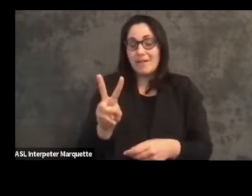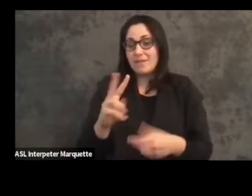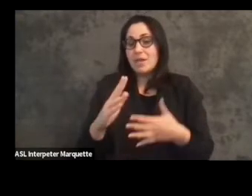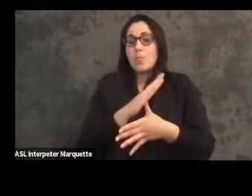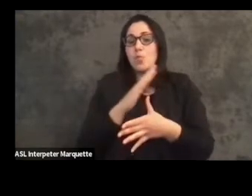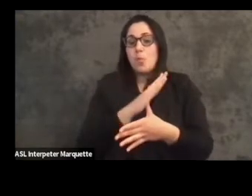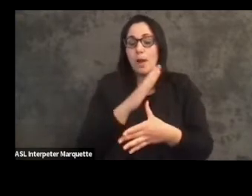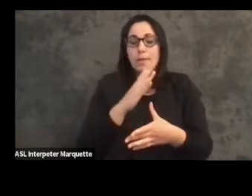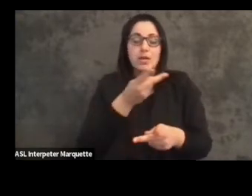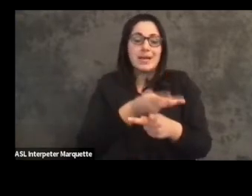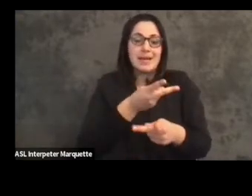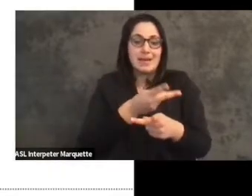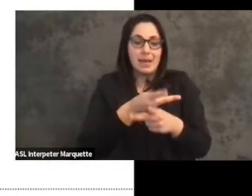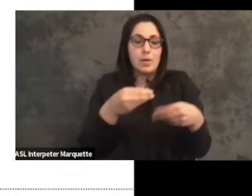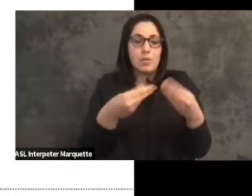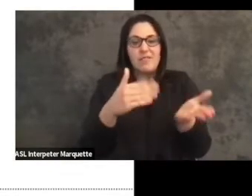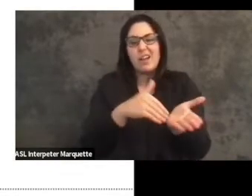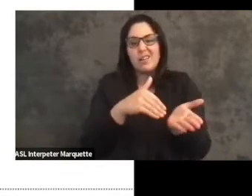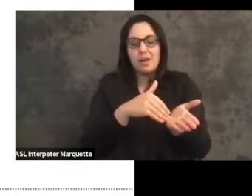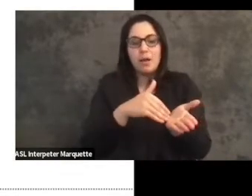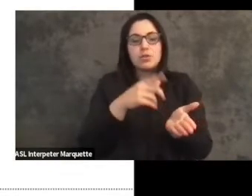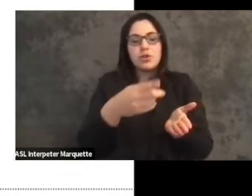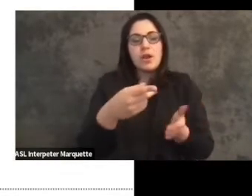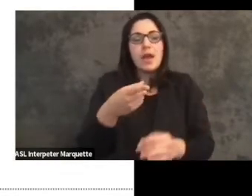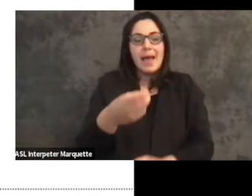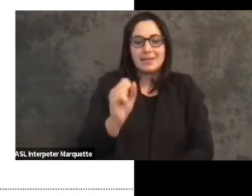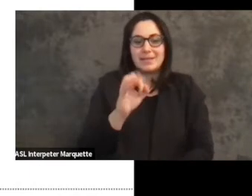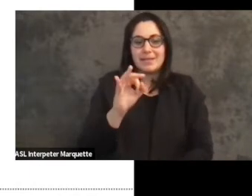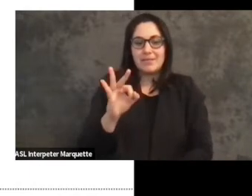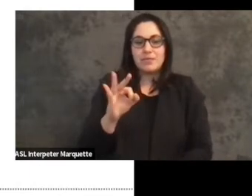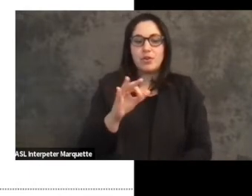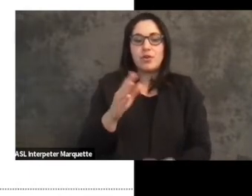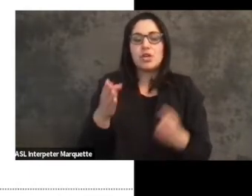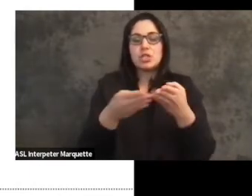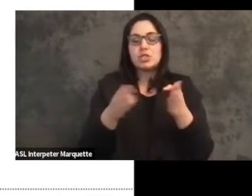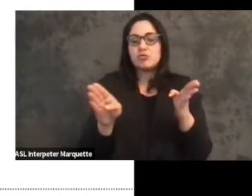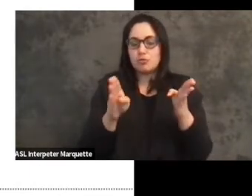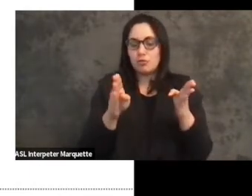of HIV, Infectious Diseases, and Global Medicine at UCSF. He is an infectious disease physician